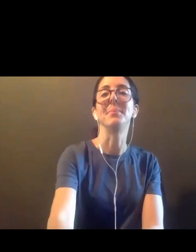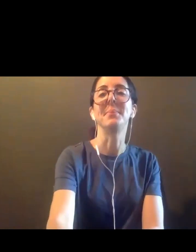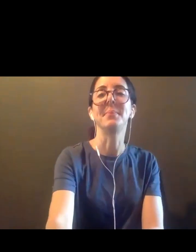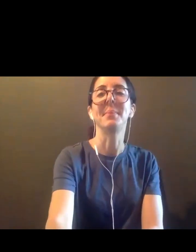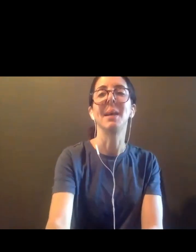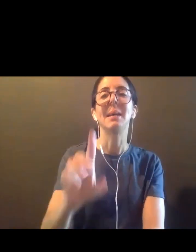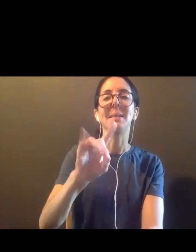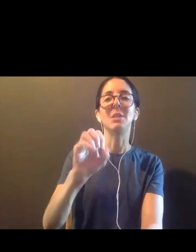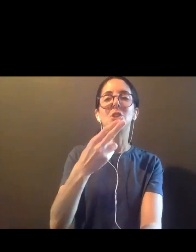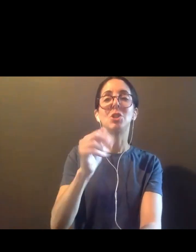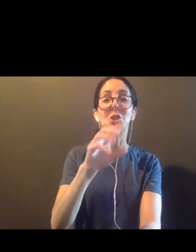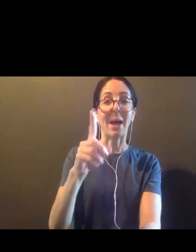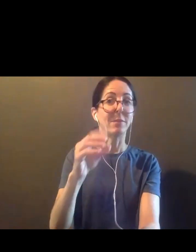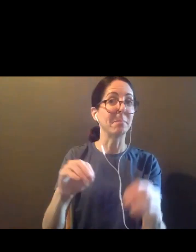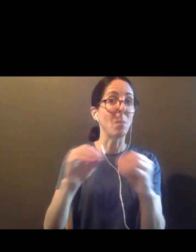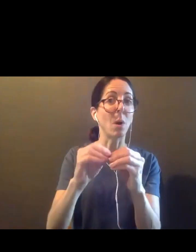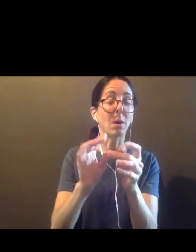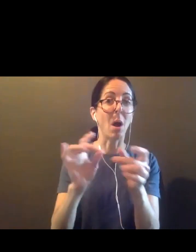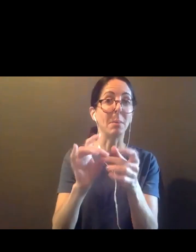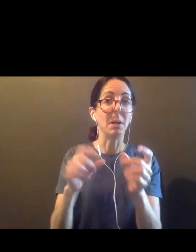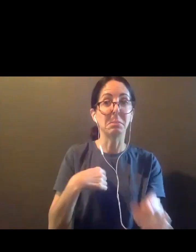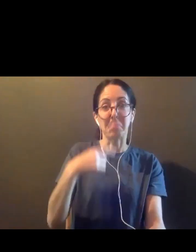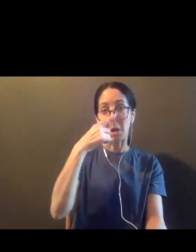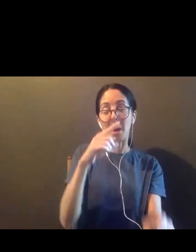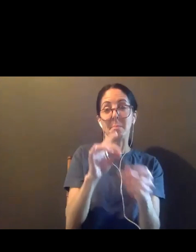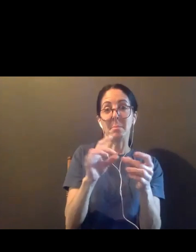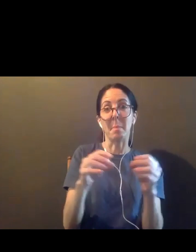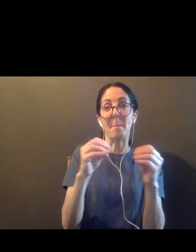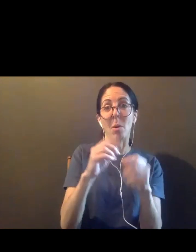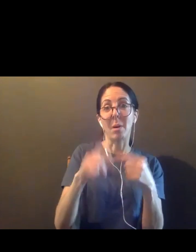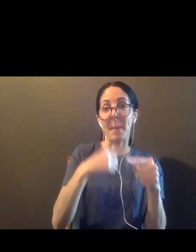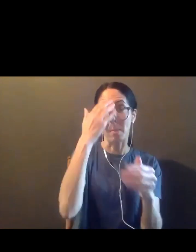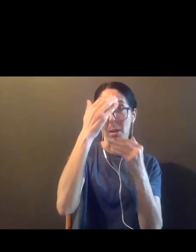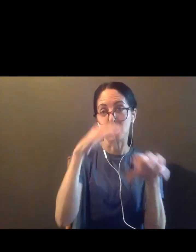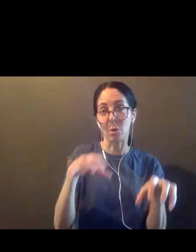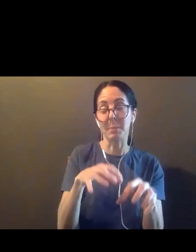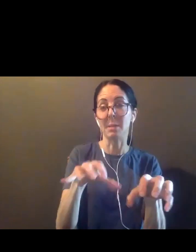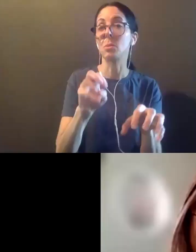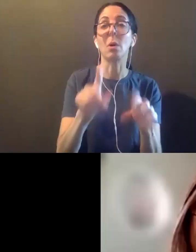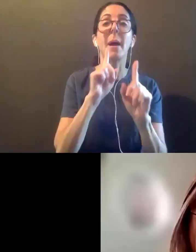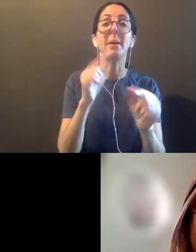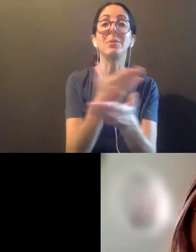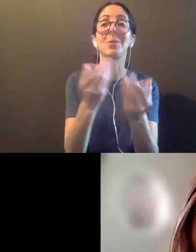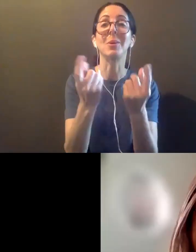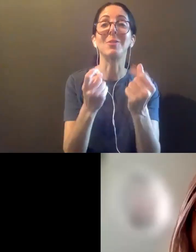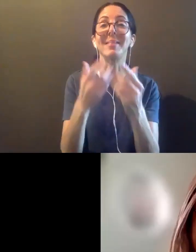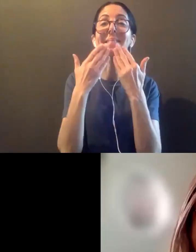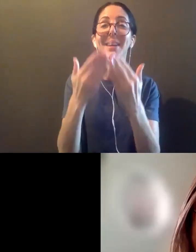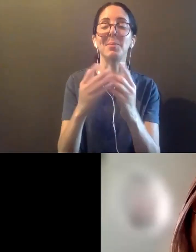And I’m happy to talk more or answer questions about knowledge mobilization. Thank you. Thank you so much, Taryn.